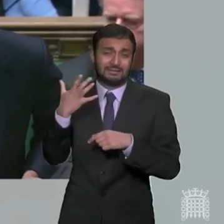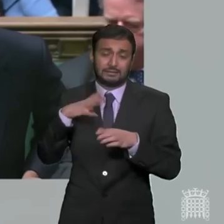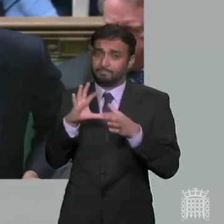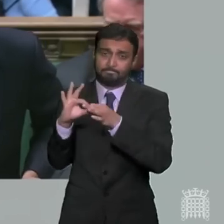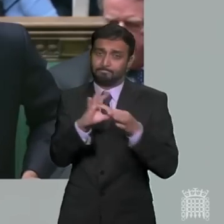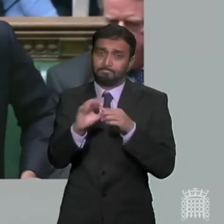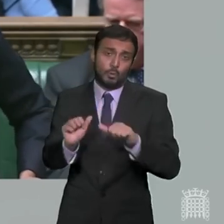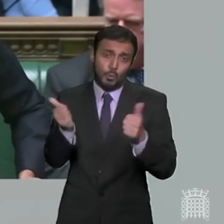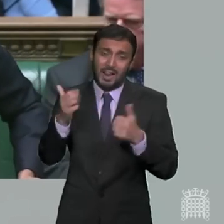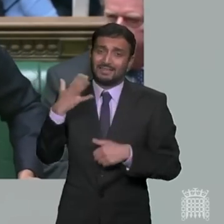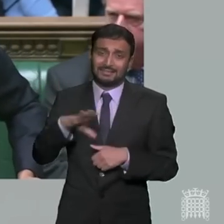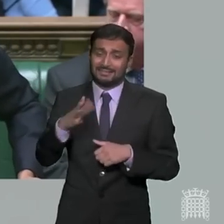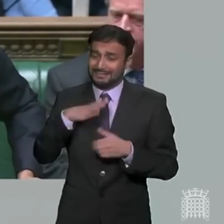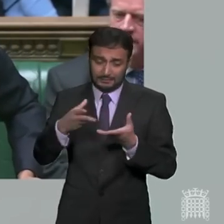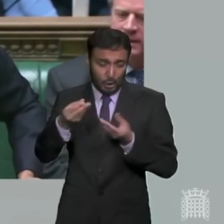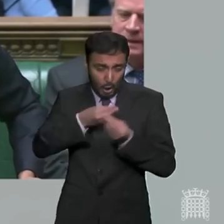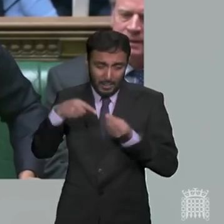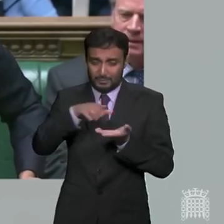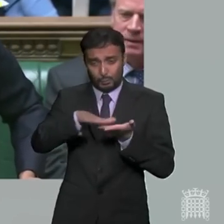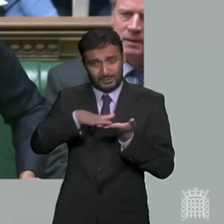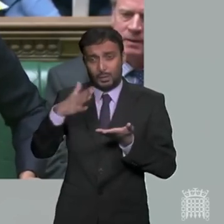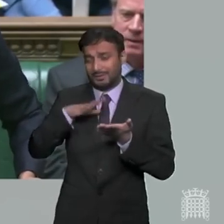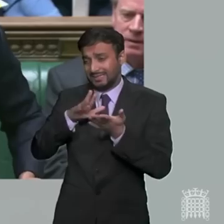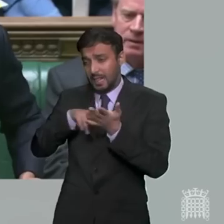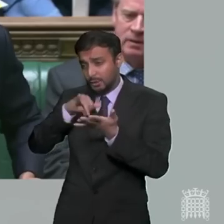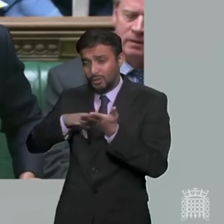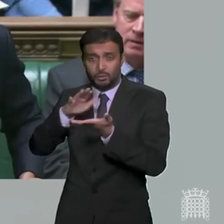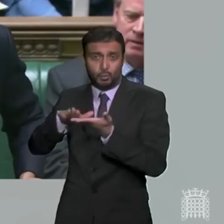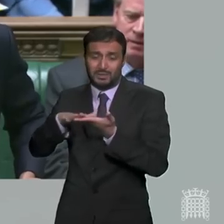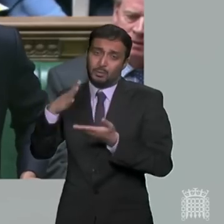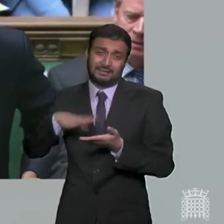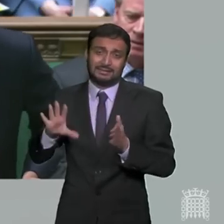I am pleased that last week’s autumn statement means that the Scottish Government will receive